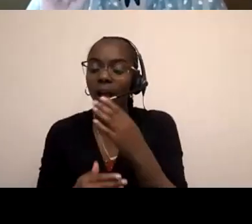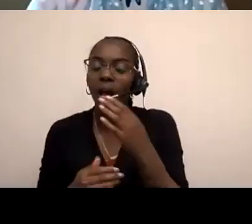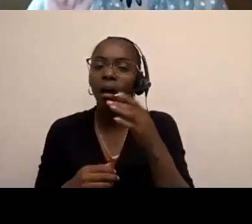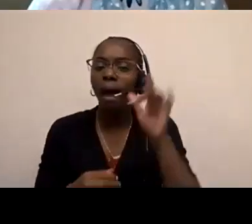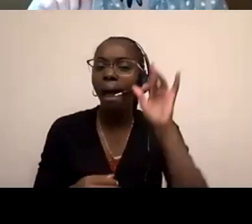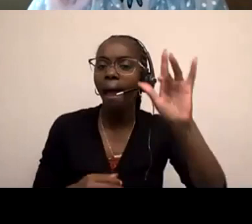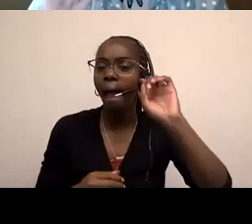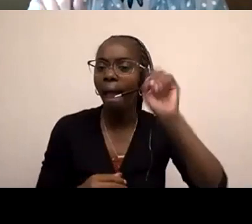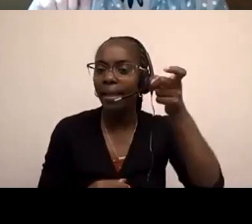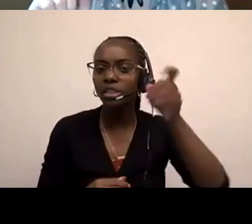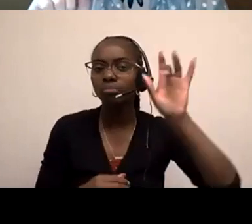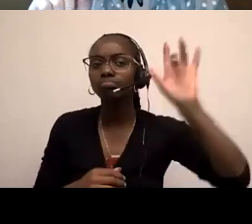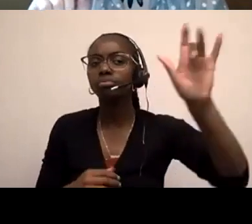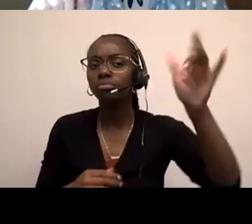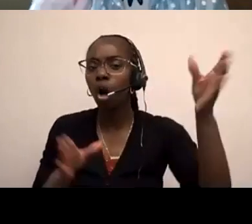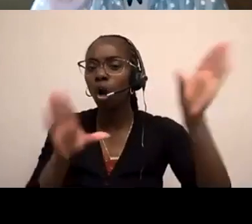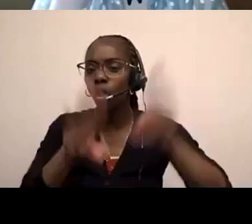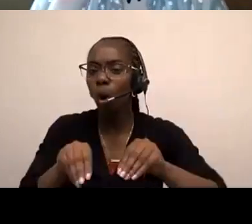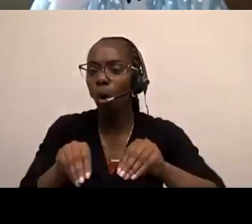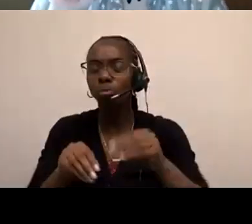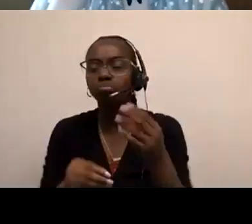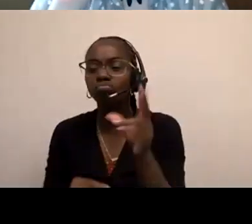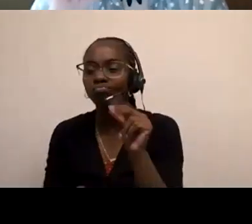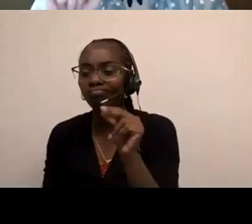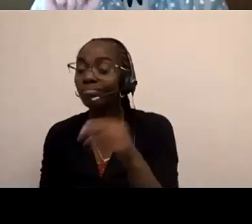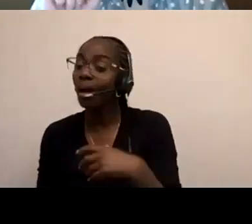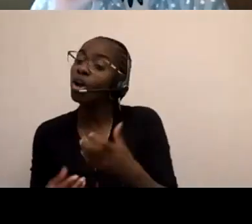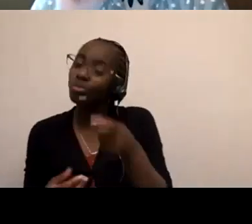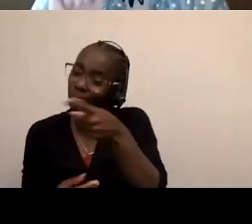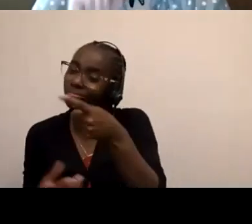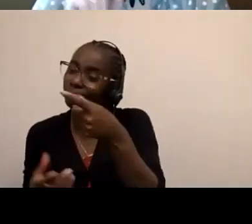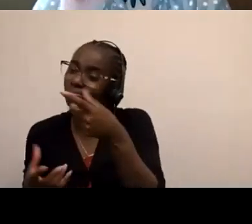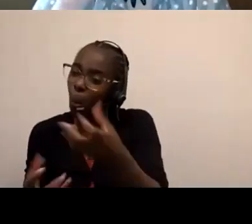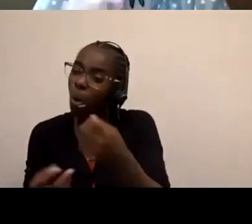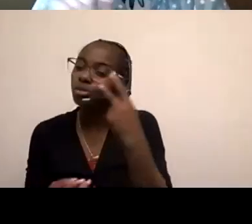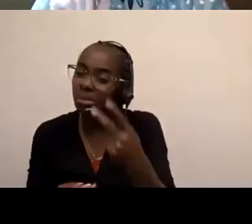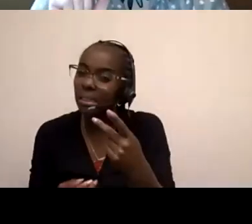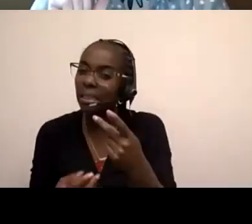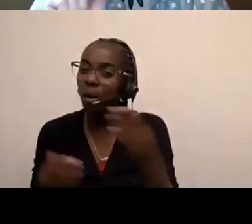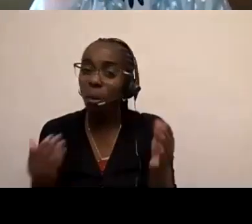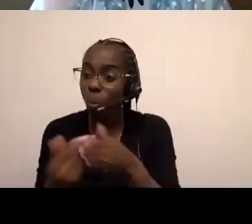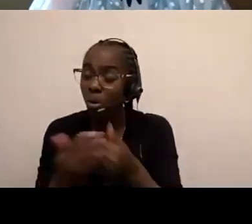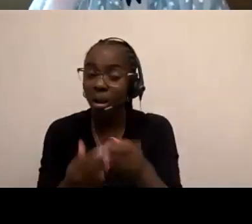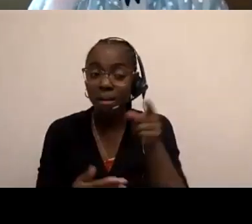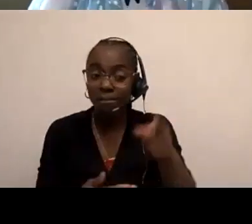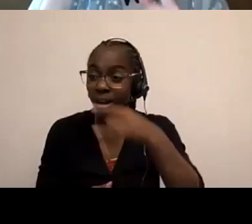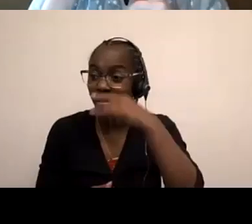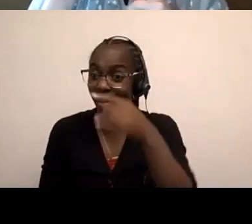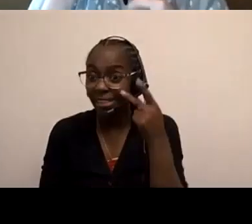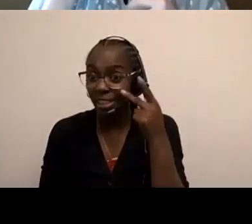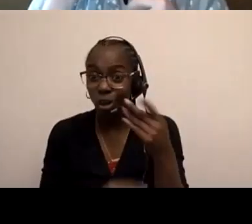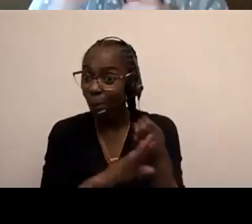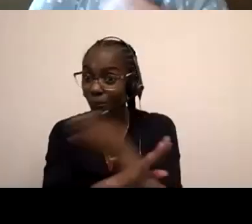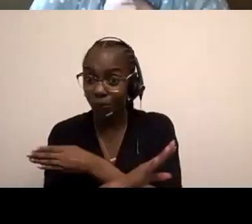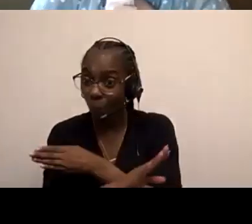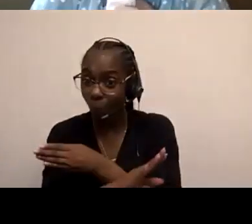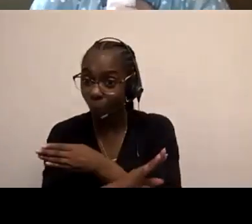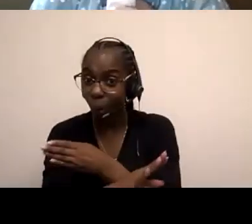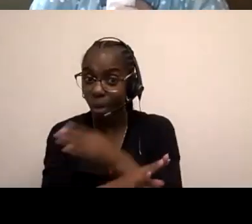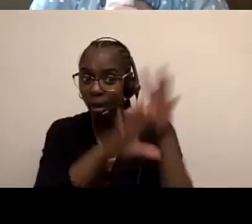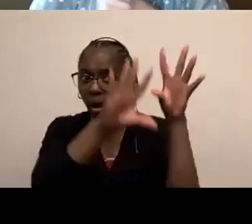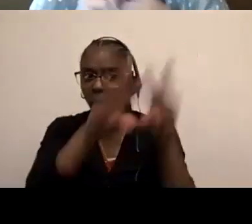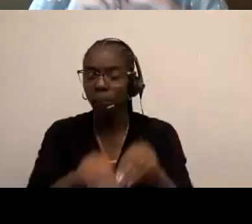MY CHILD SAW. BECAUSE IF I DON'T KNOW WHAT MY CHILD SAW THEN I CAN'T EXPLAIN IT. I CAN'T